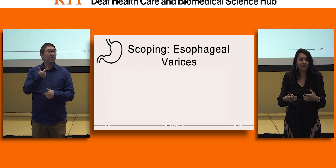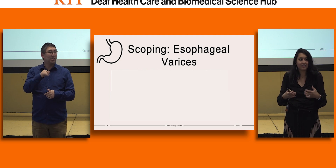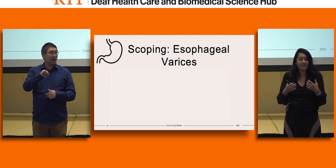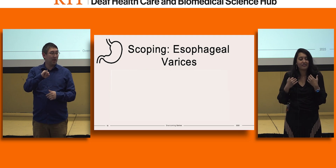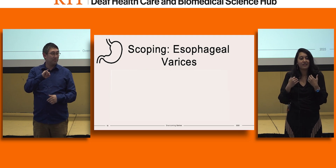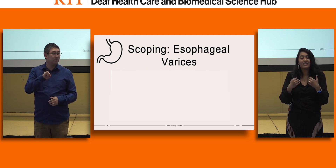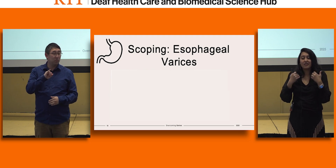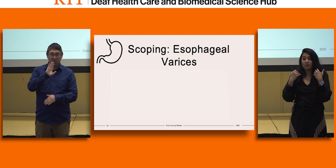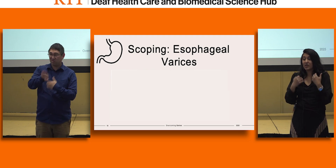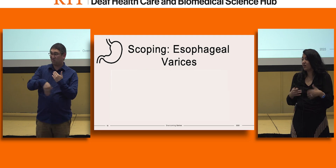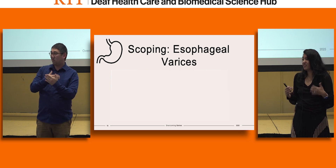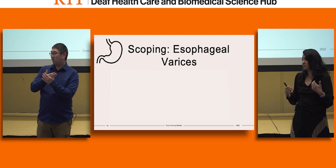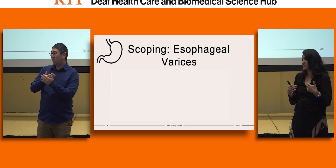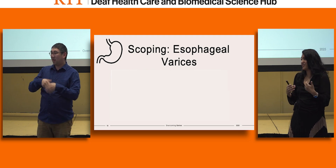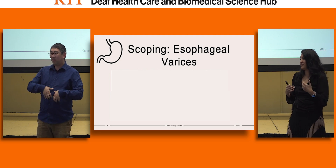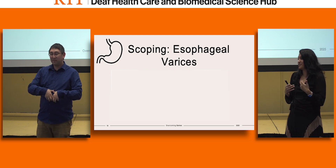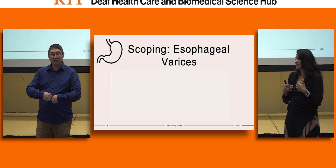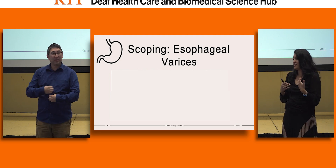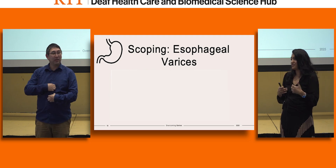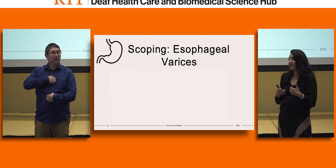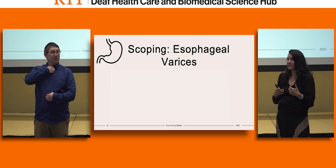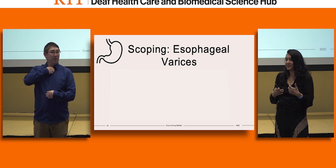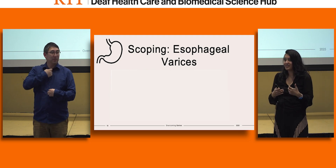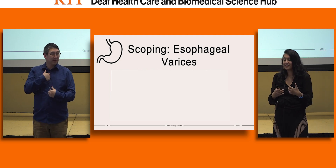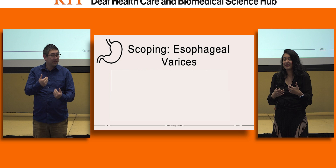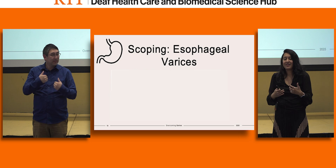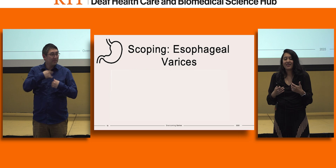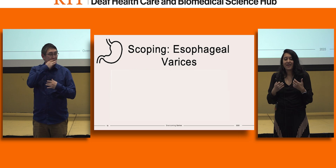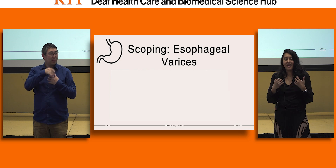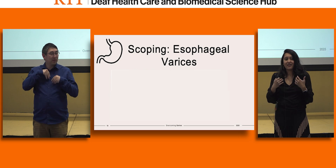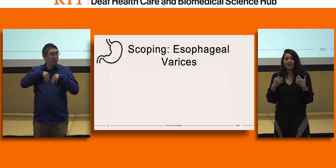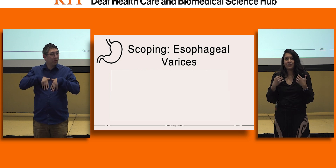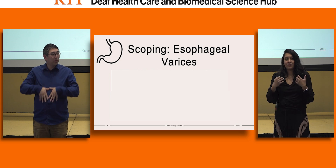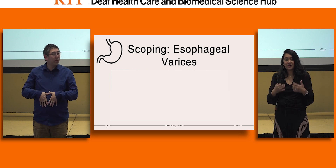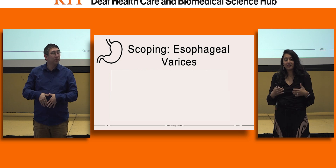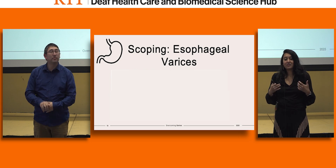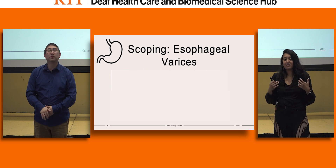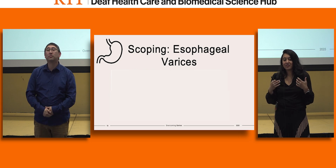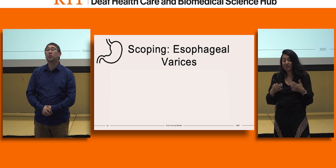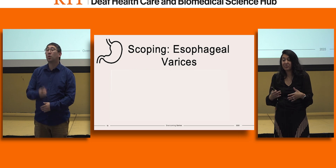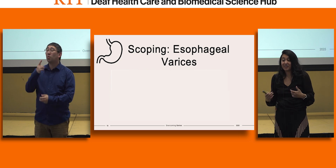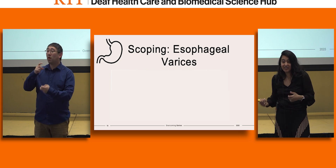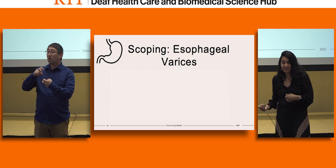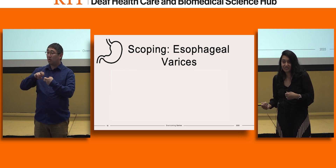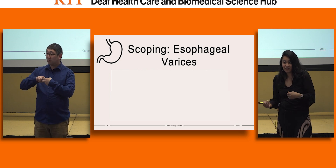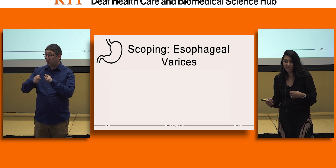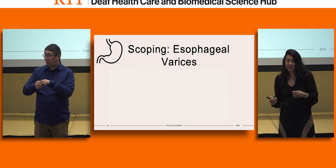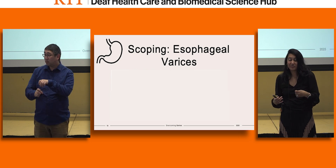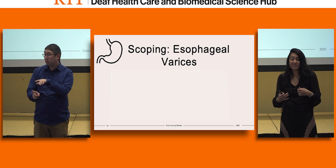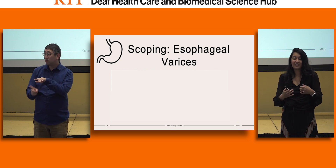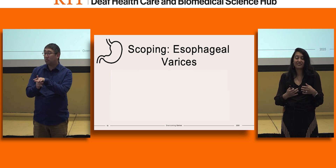and we all have blood vessels in our esophagus, and one of the complications of cirrhosis